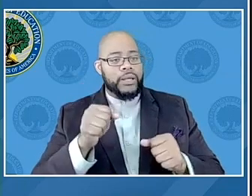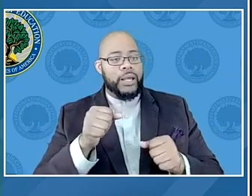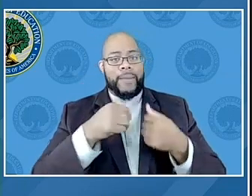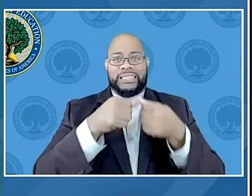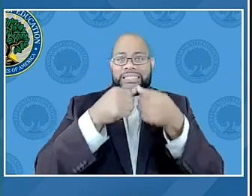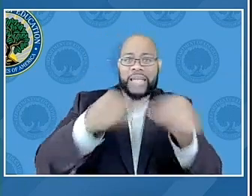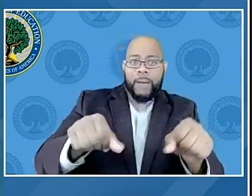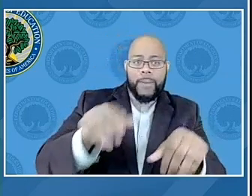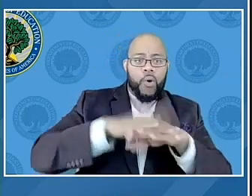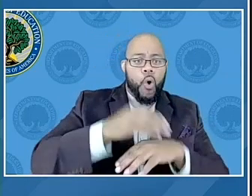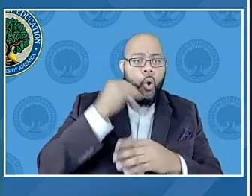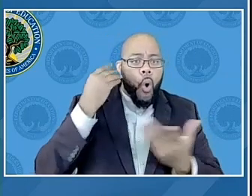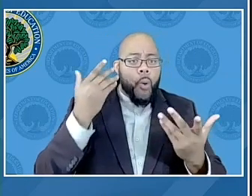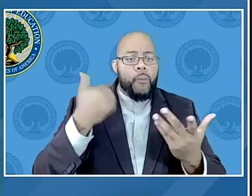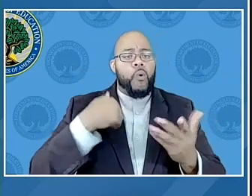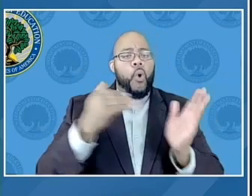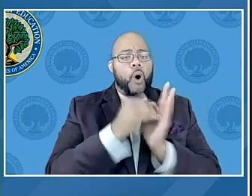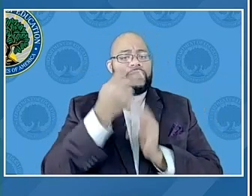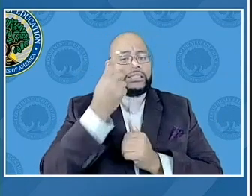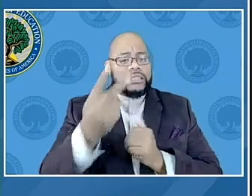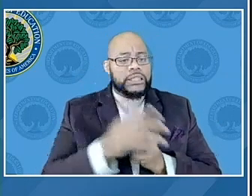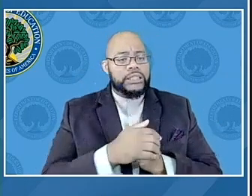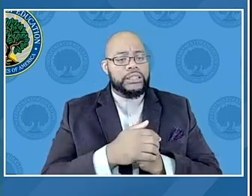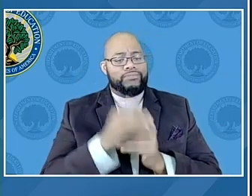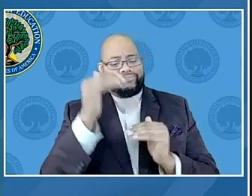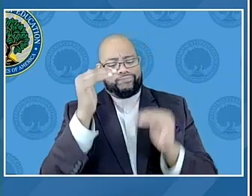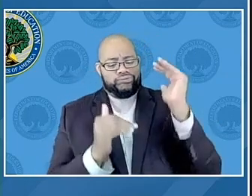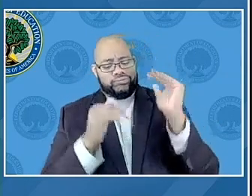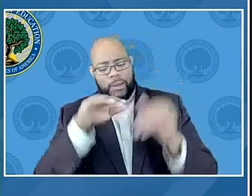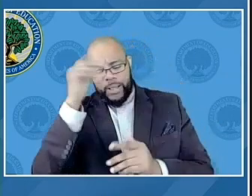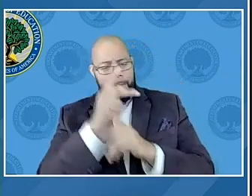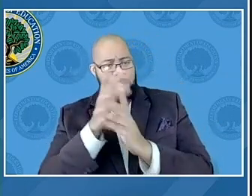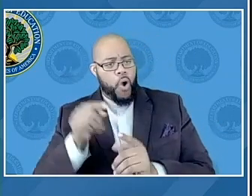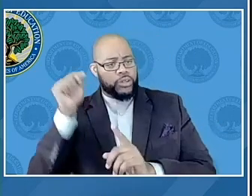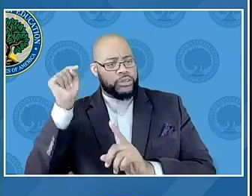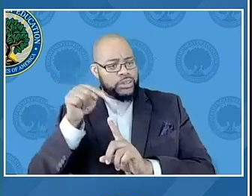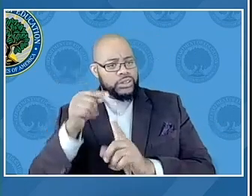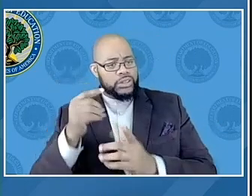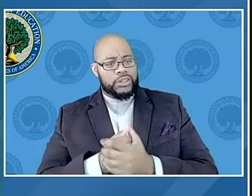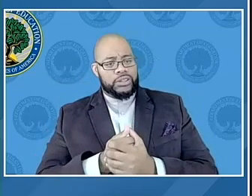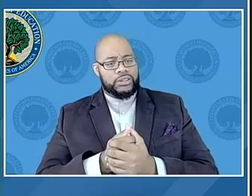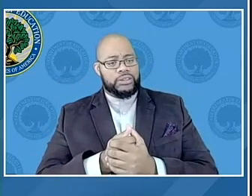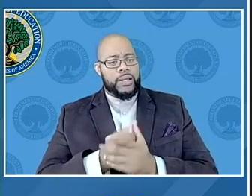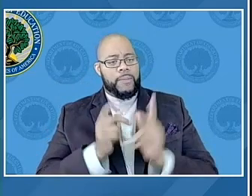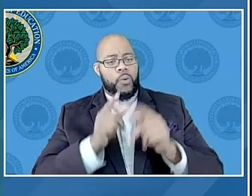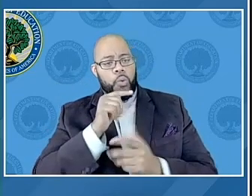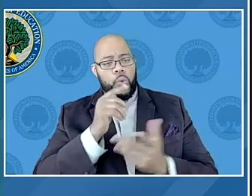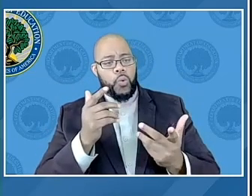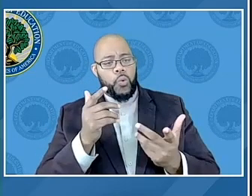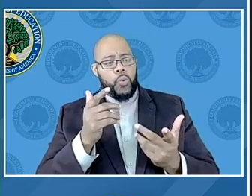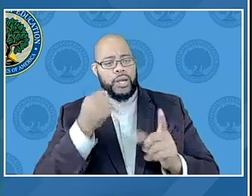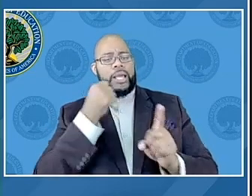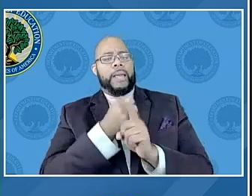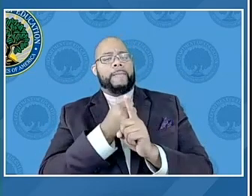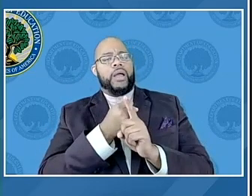And we often see that disproportionately Black borrowers are those who are impacted by these disparities.